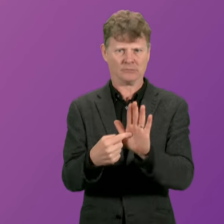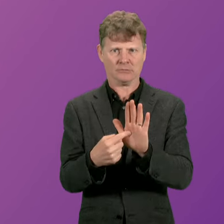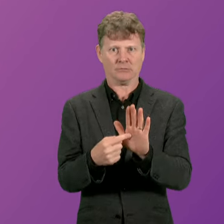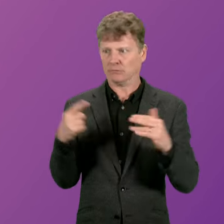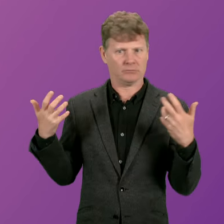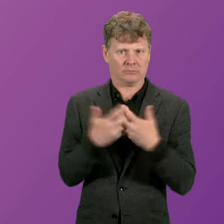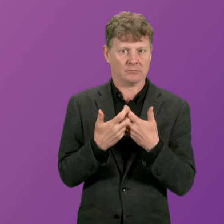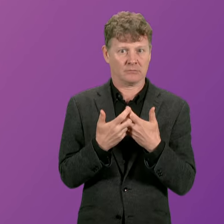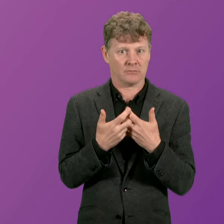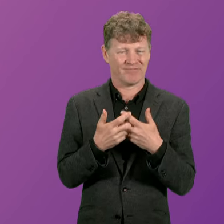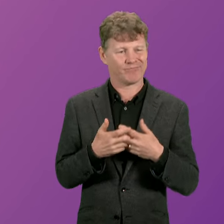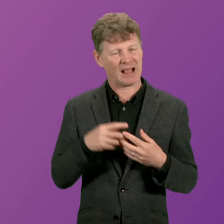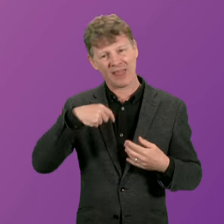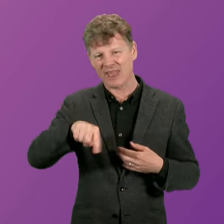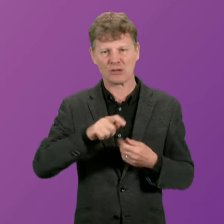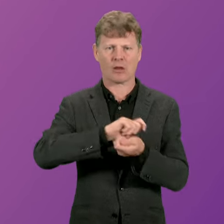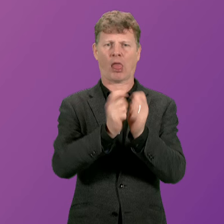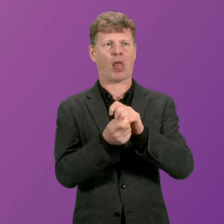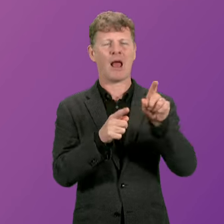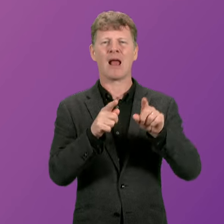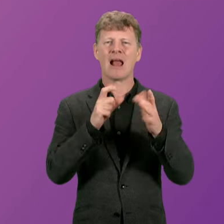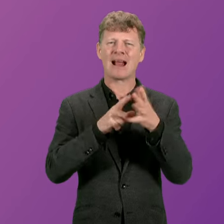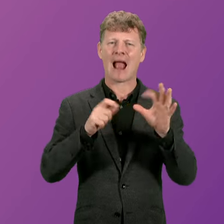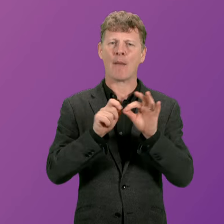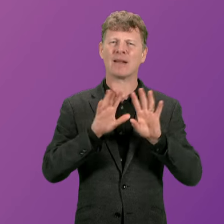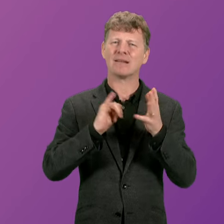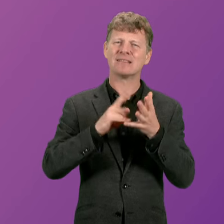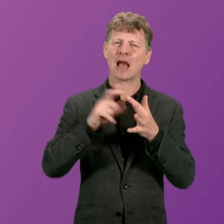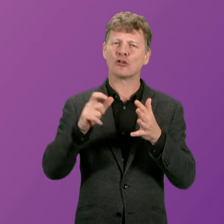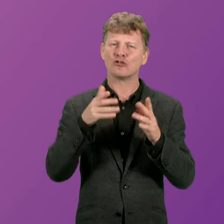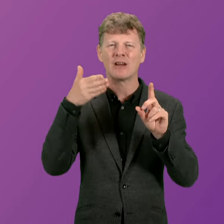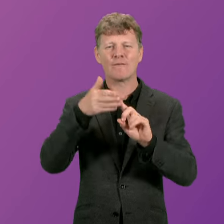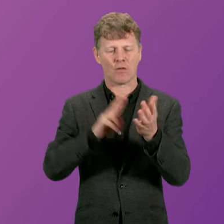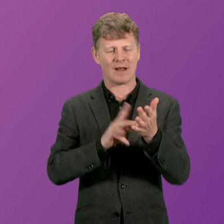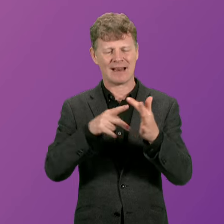week by the Cabinet Secretary for Net Zero and Energy, who branded the proposals for no new